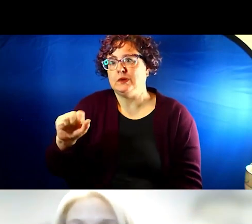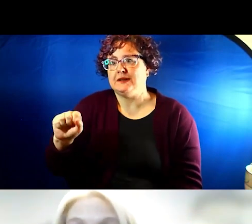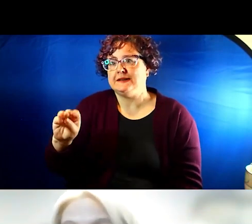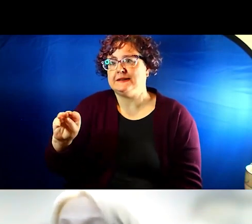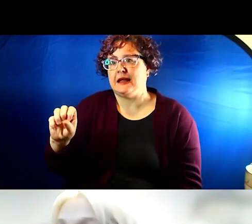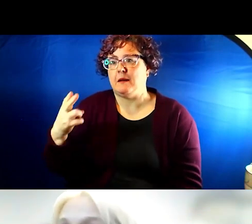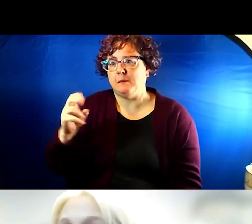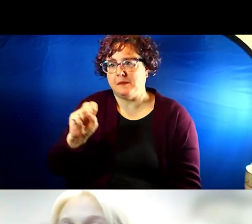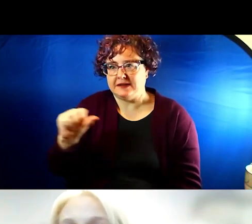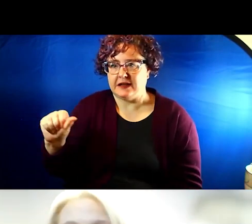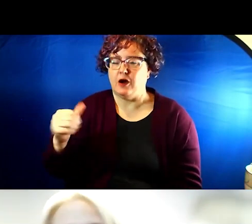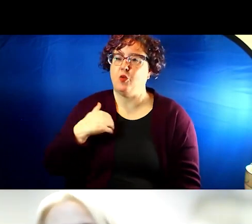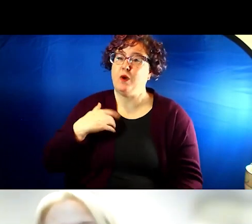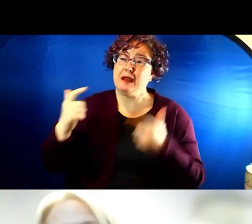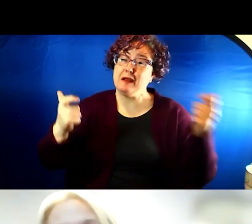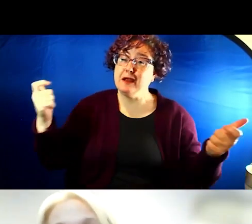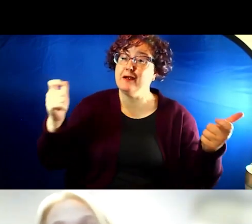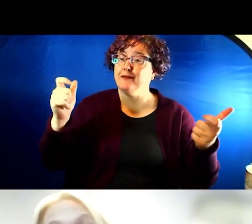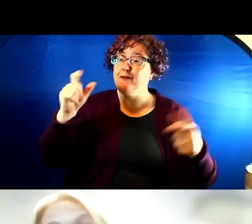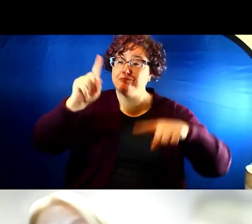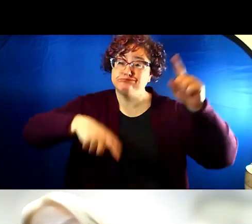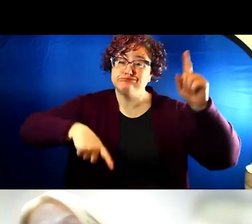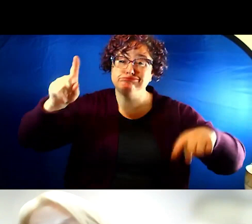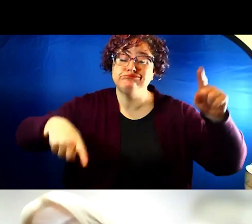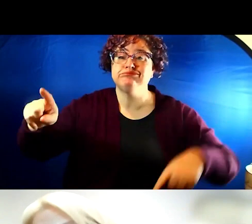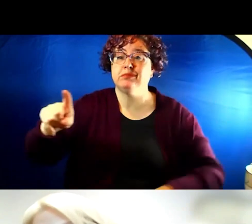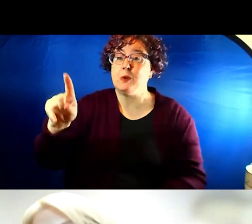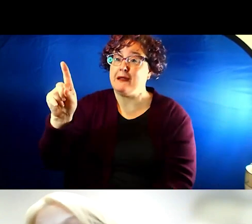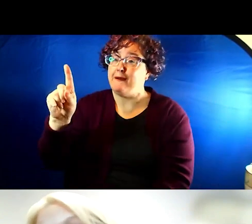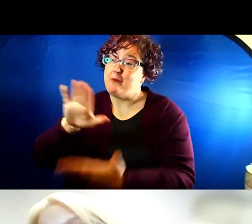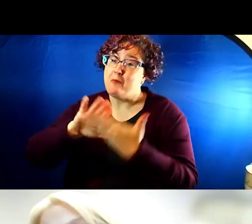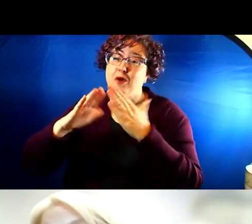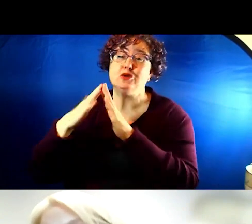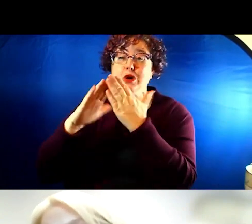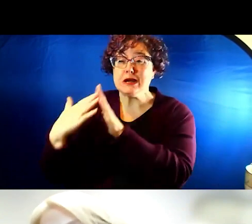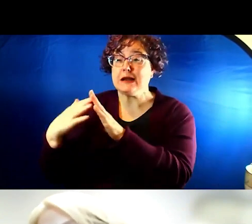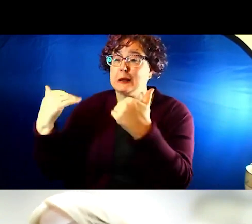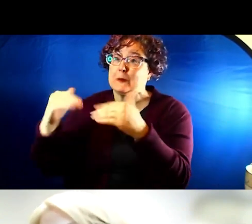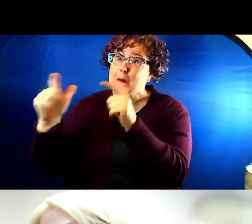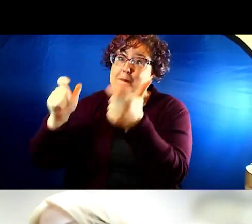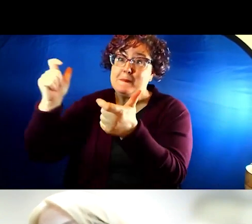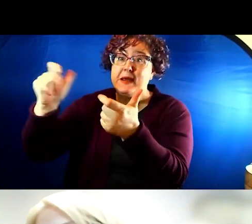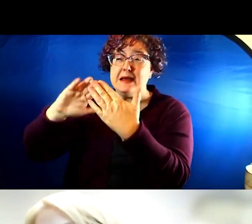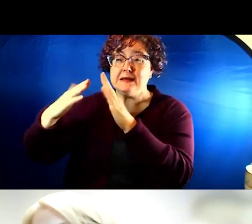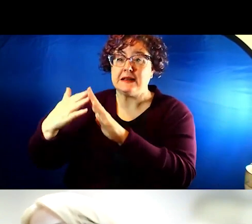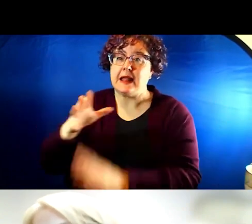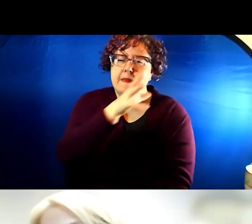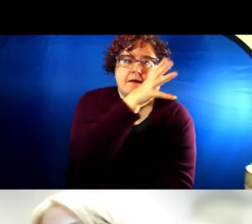WE HAVE LOTS OF SUBURBAN AREAS AND SUPER RULE AREAS IN A LARGE STATE. SO THE PARTNERSHIPS ARE CRITICAL.